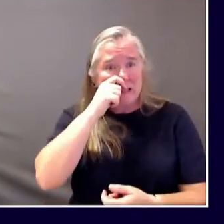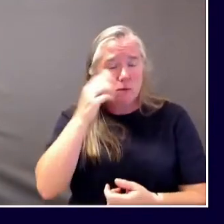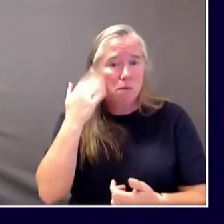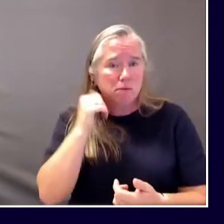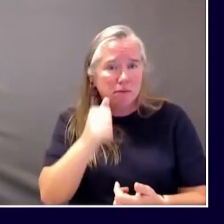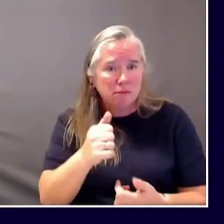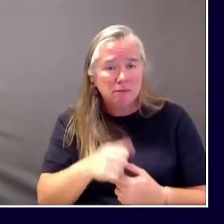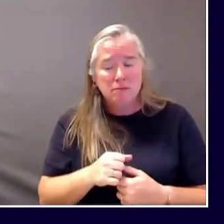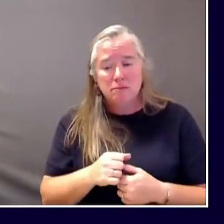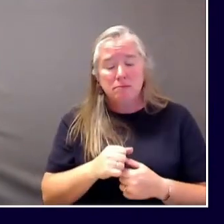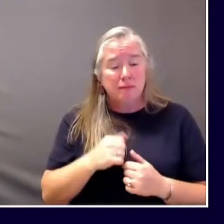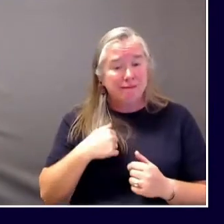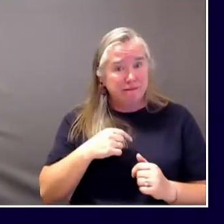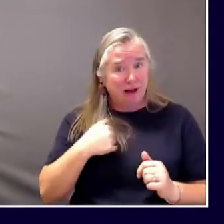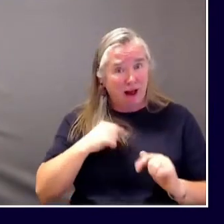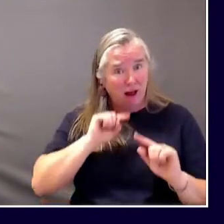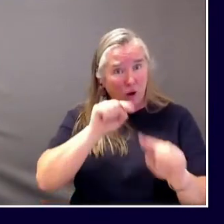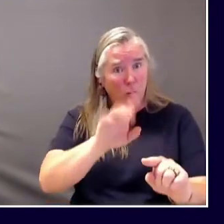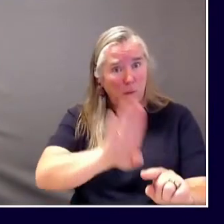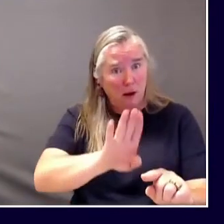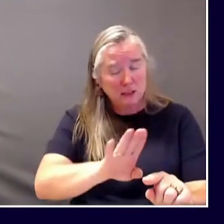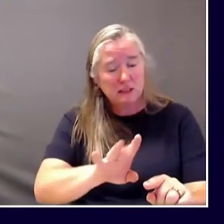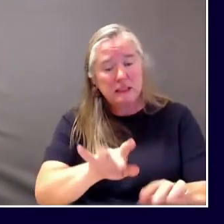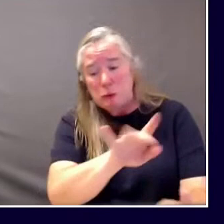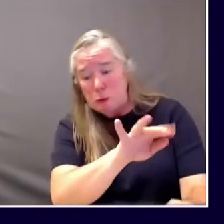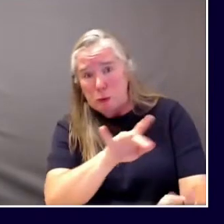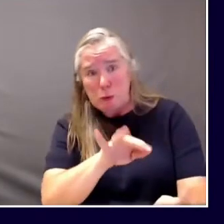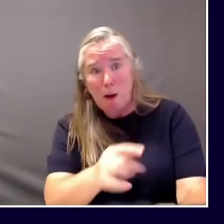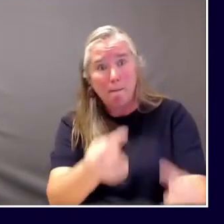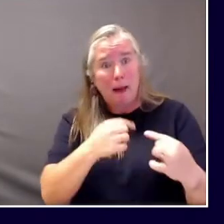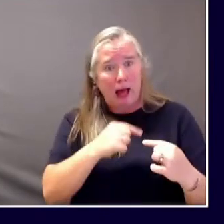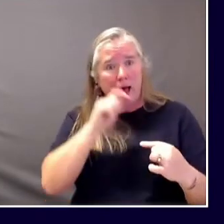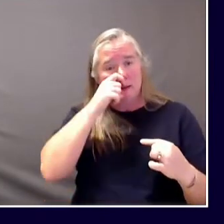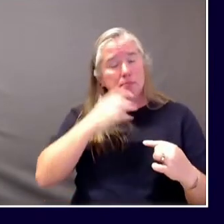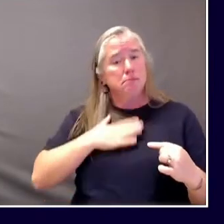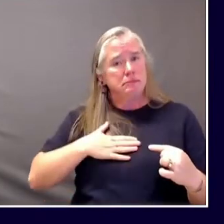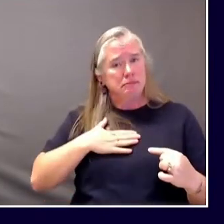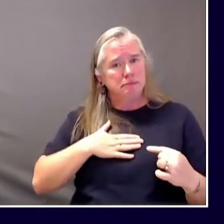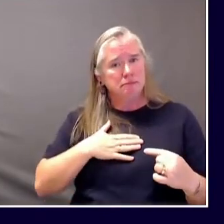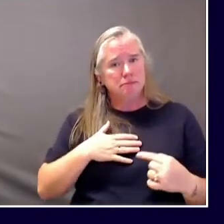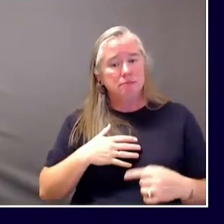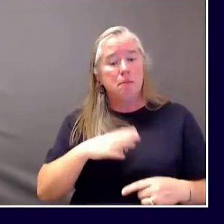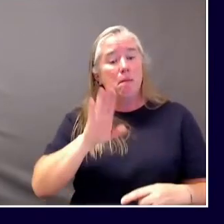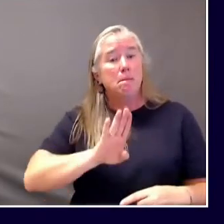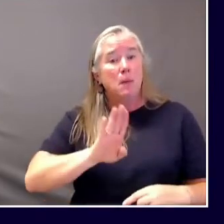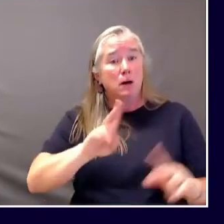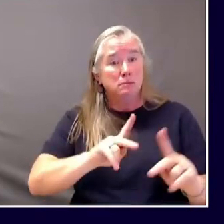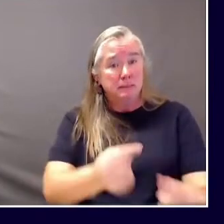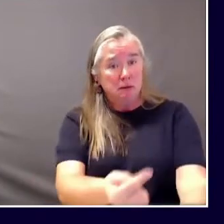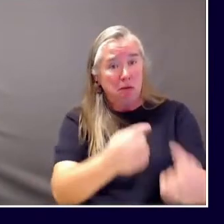up here are allowed to get a test under standing orders and